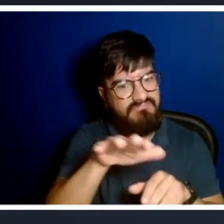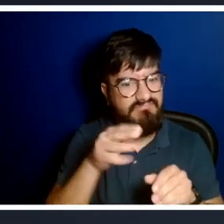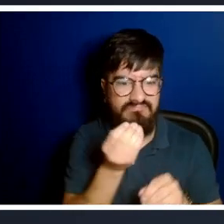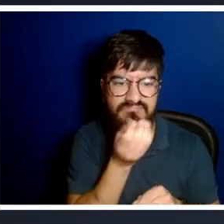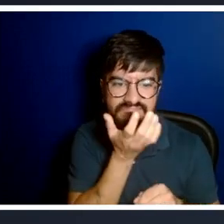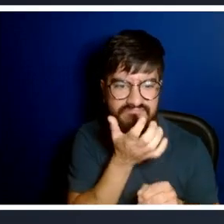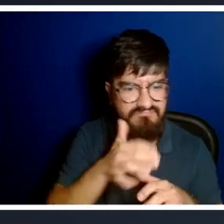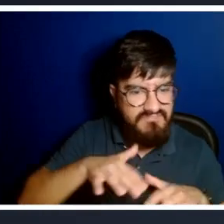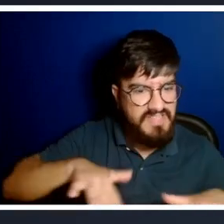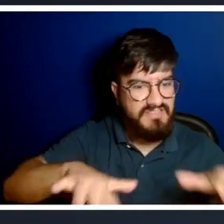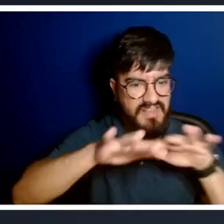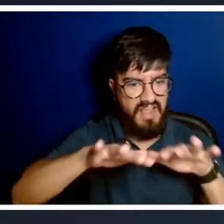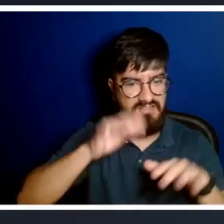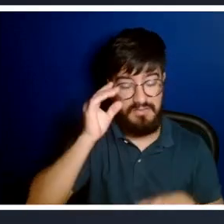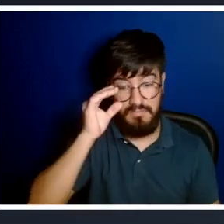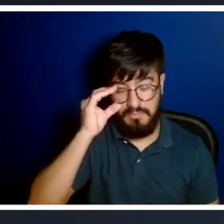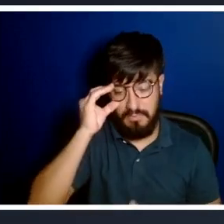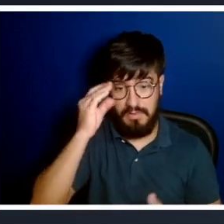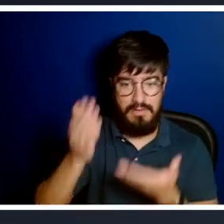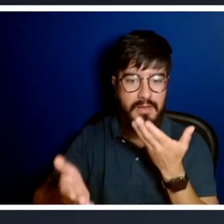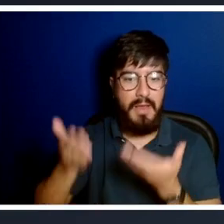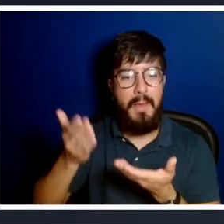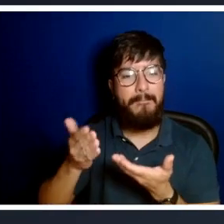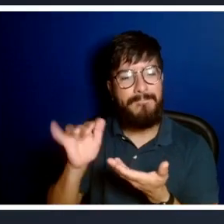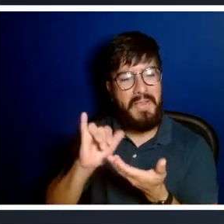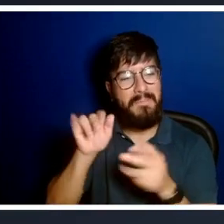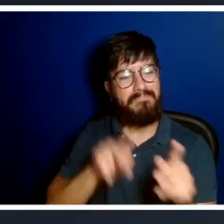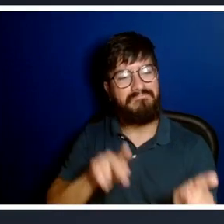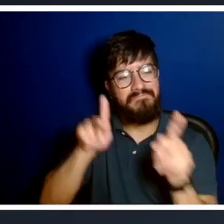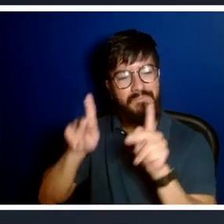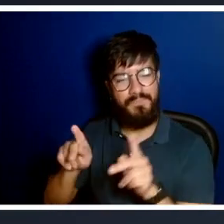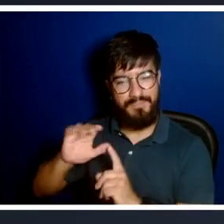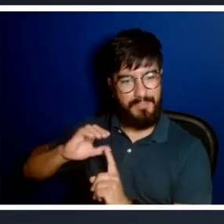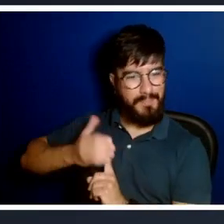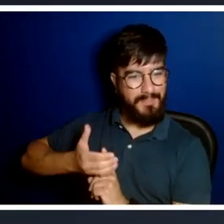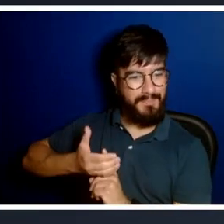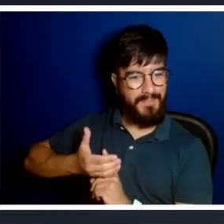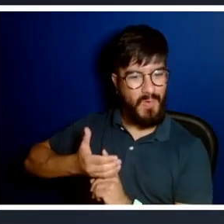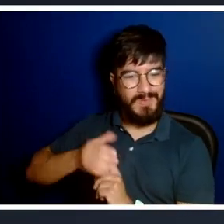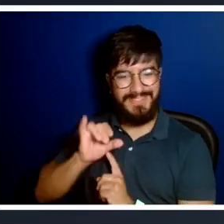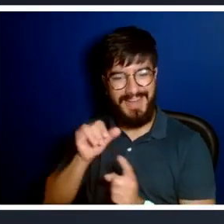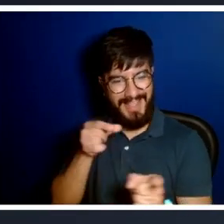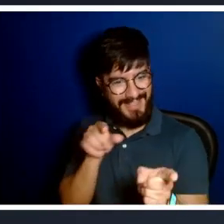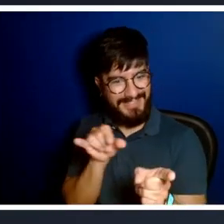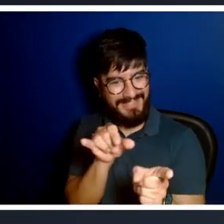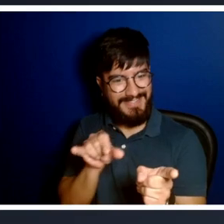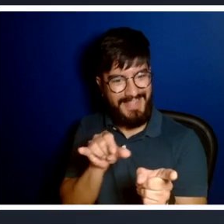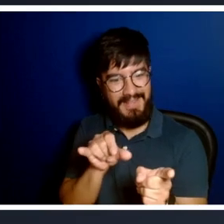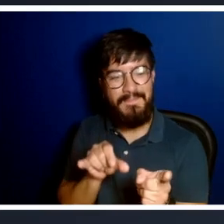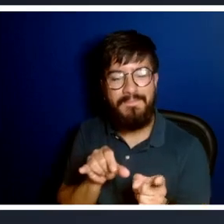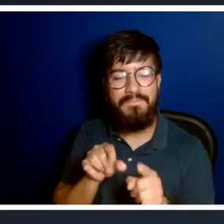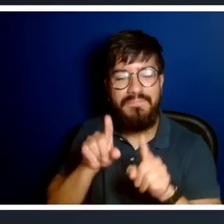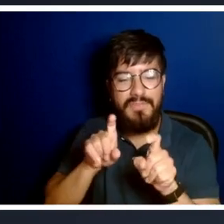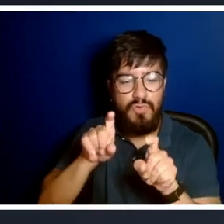holding the petals of the flower as we conduct our botanical experiments alongside him.